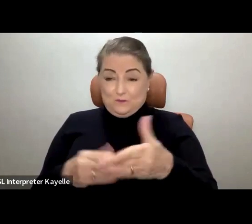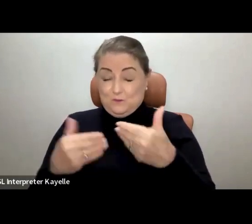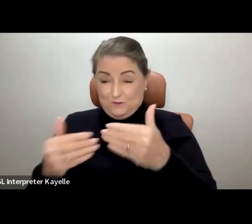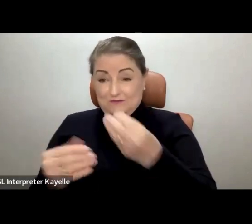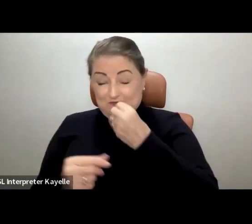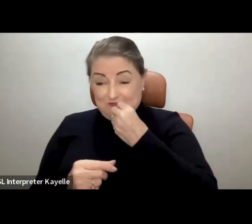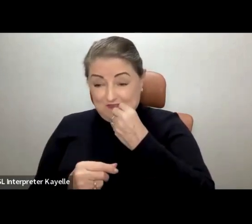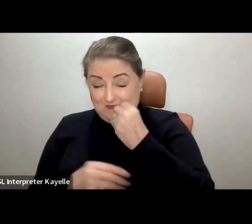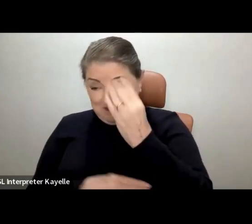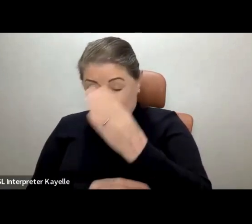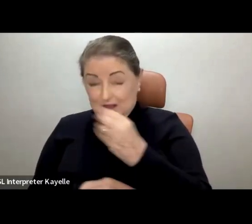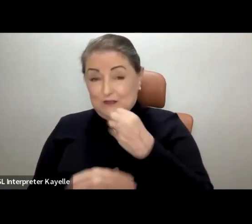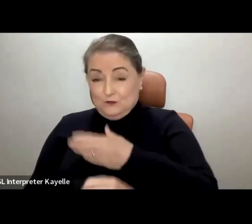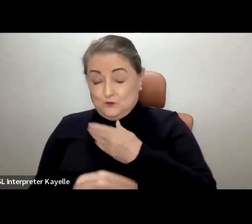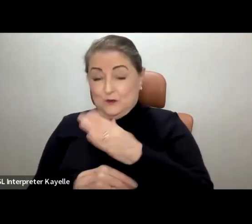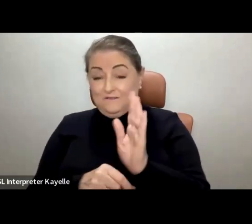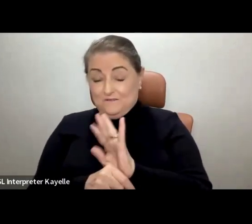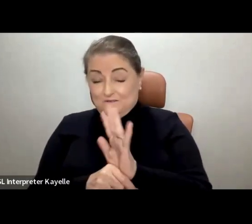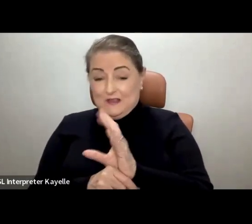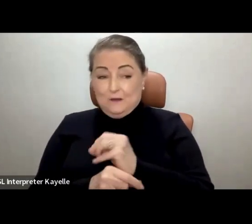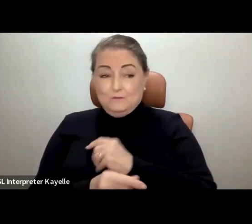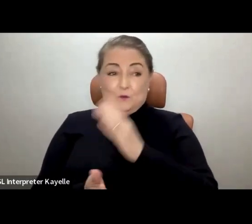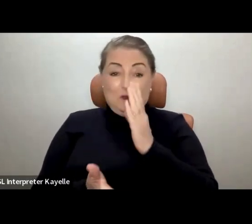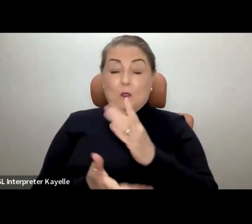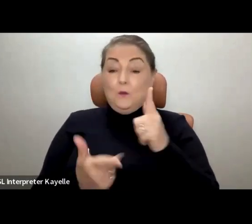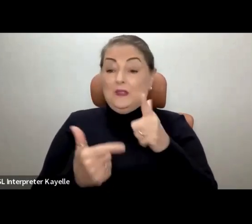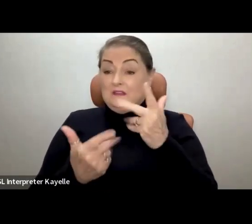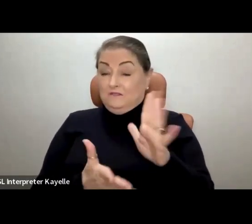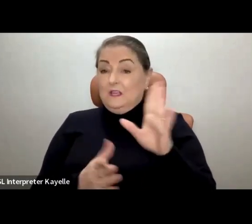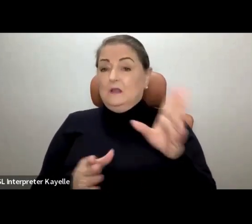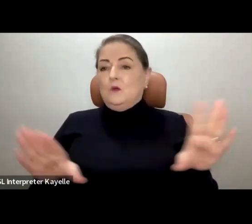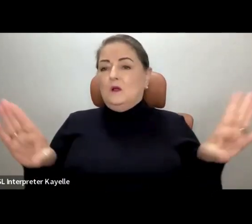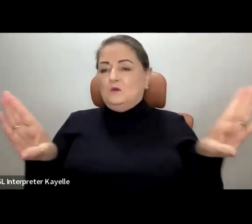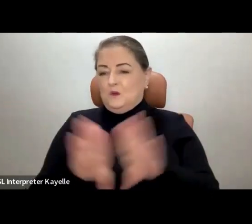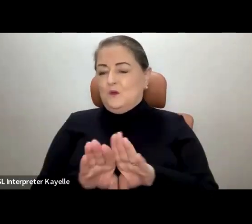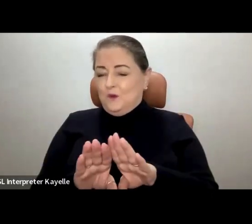Enjoy the film. We'll stop it when the film is over. And, and